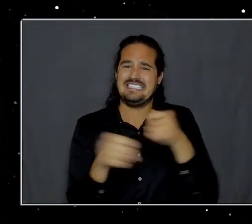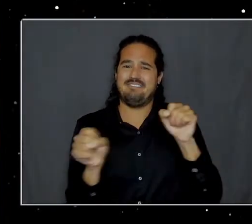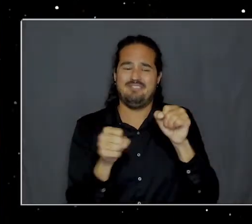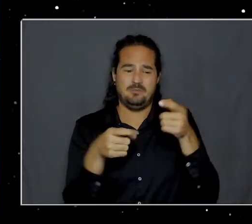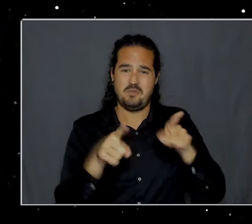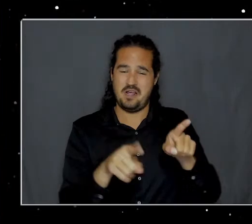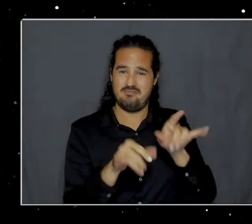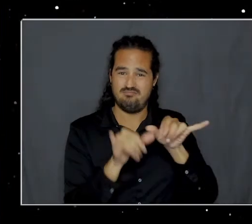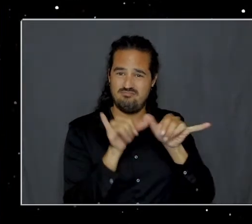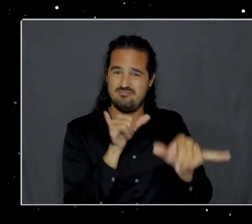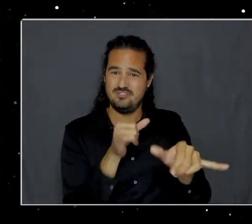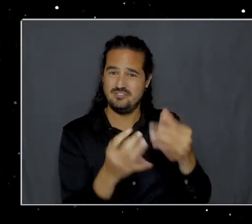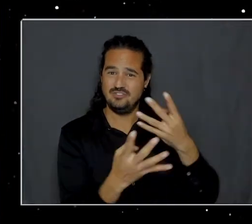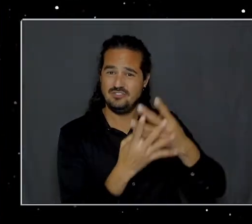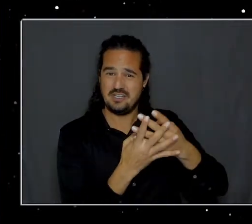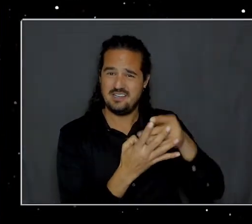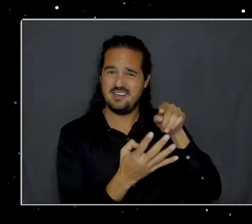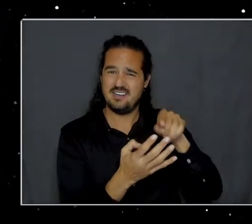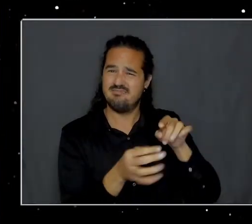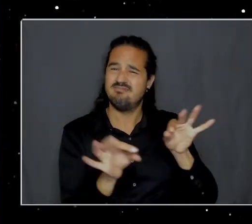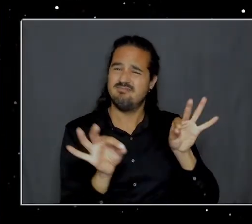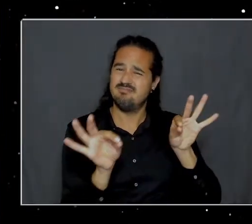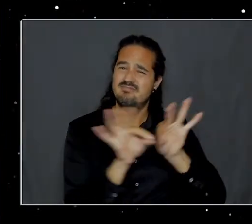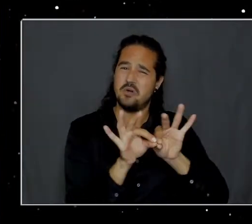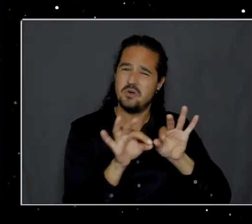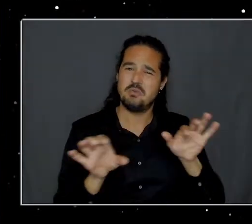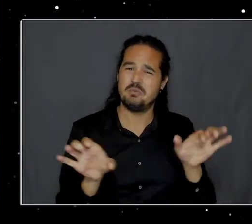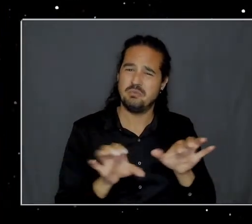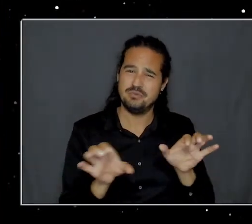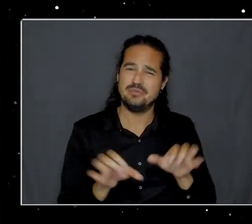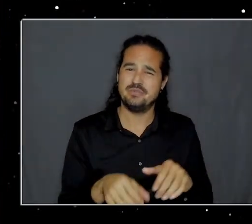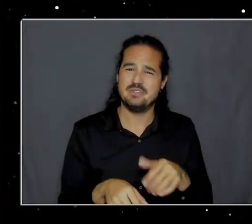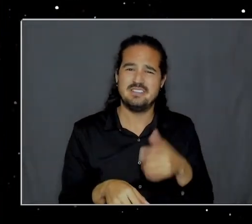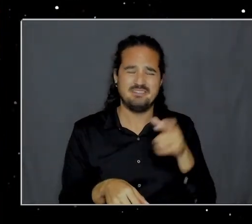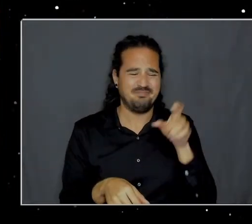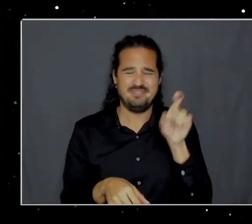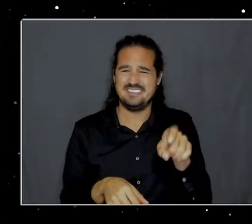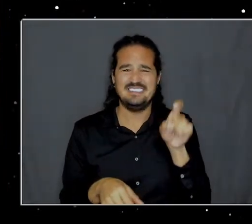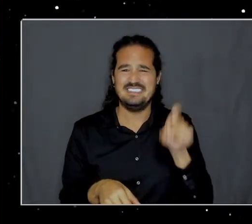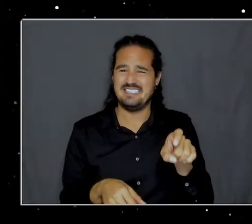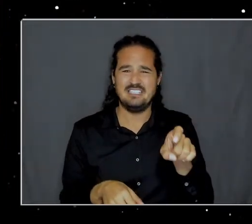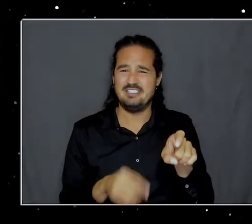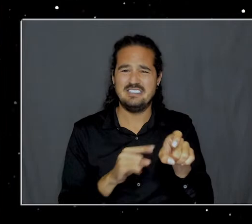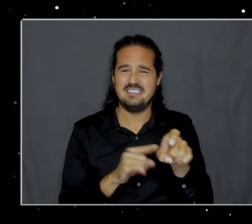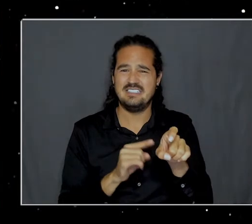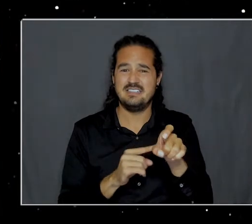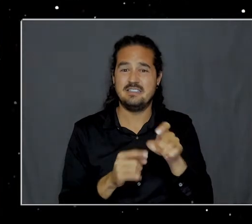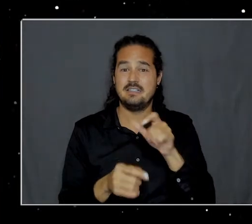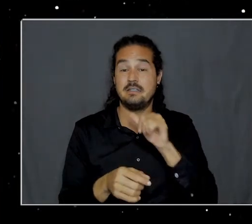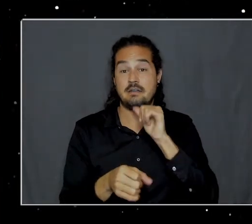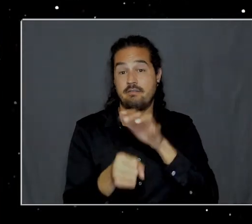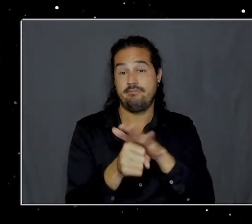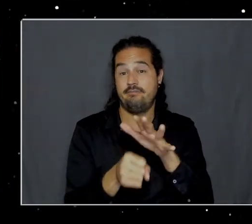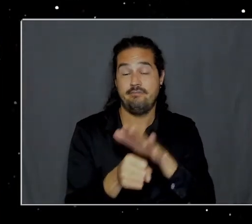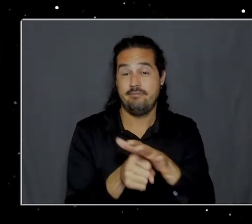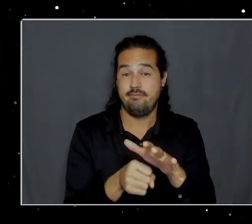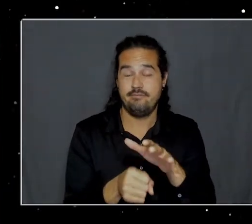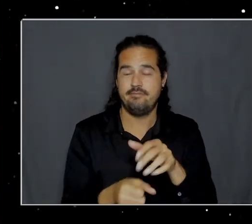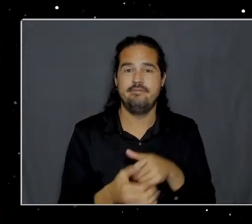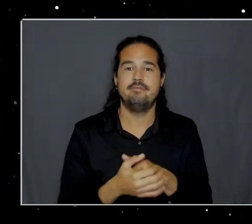INCARCERATED, IS IMPORTANT AND NECESSARY WORK, BUT IT IS NOT